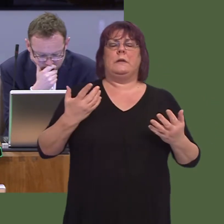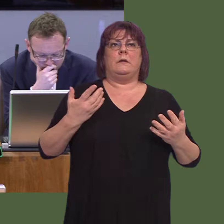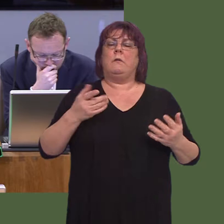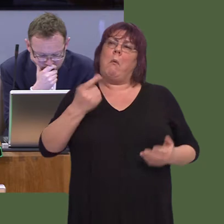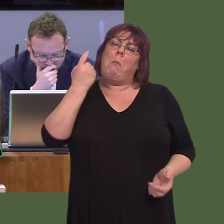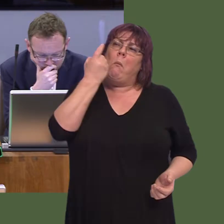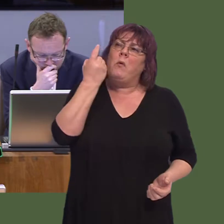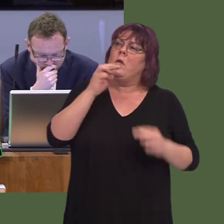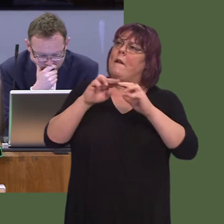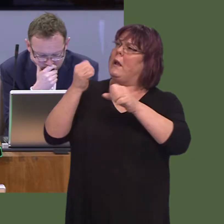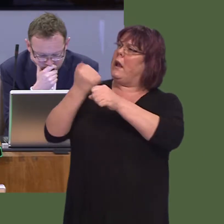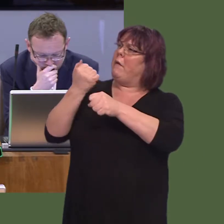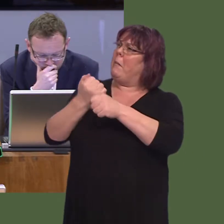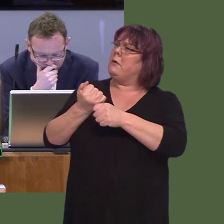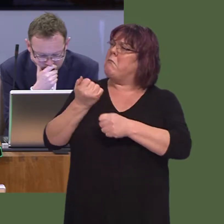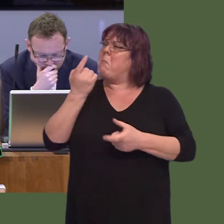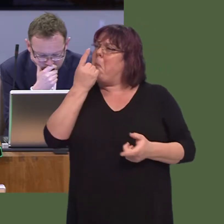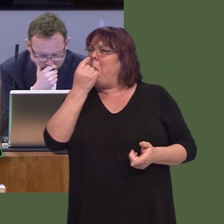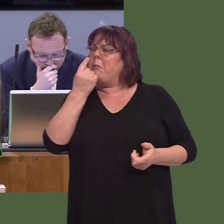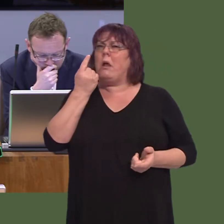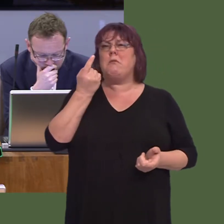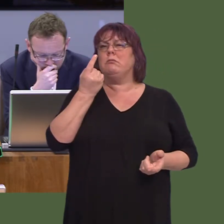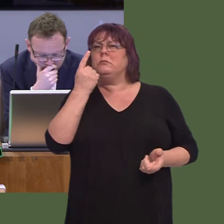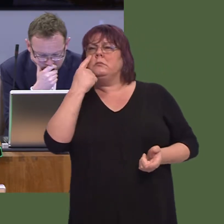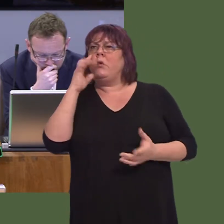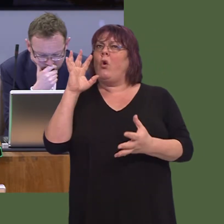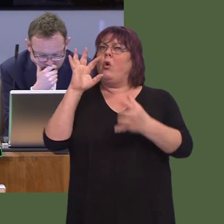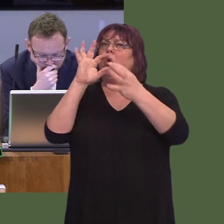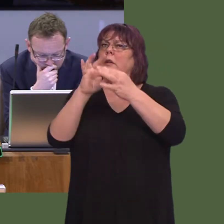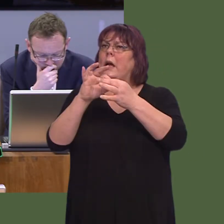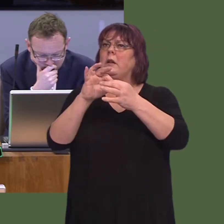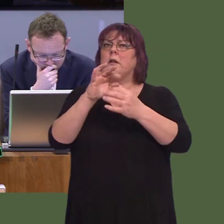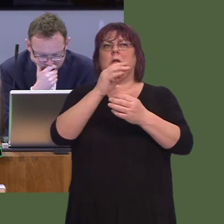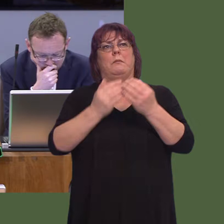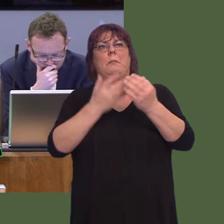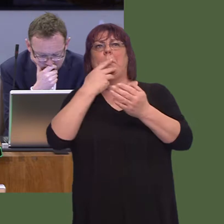your Government has spoken to, or would consider talking to some of the innovatorsócompanies